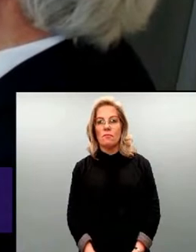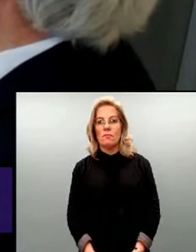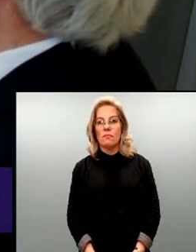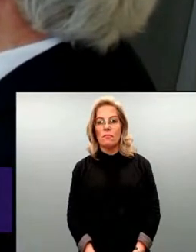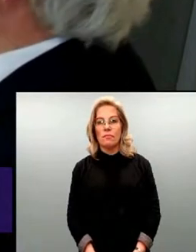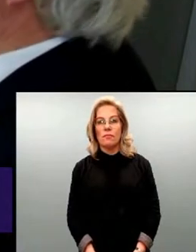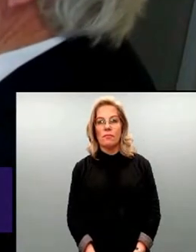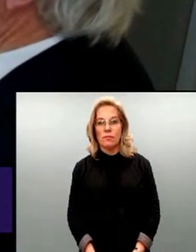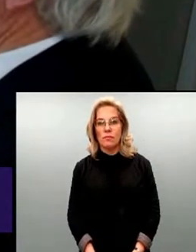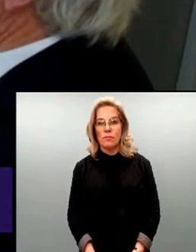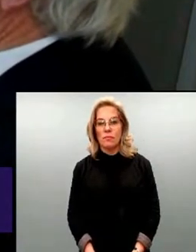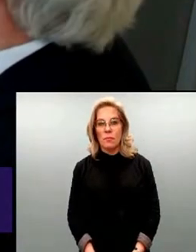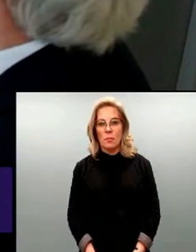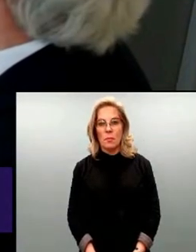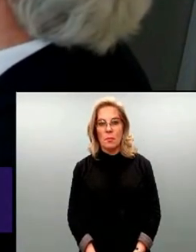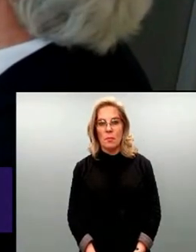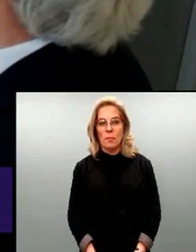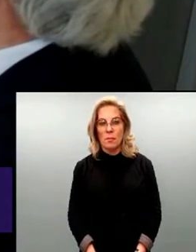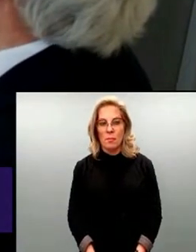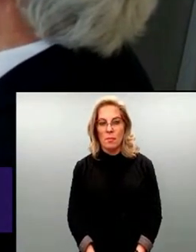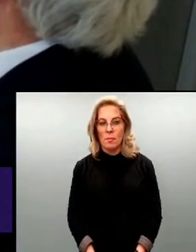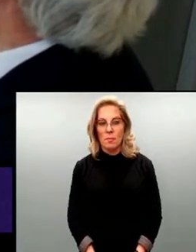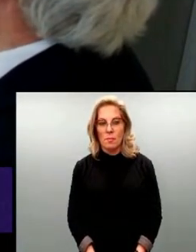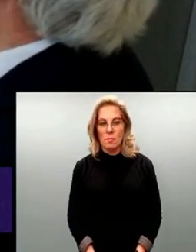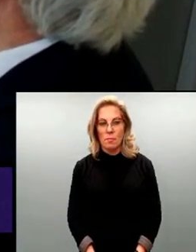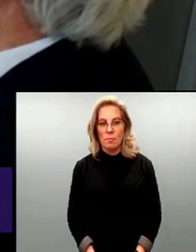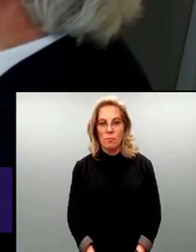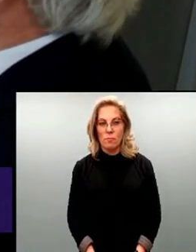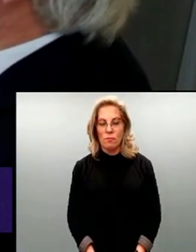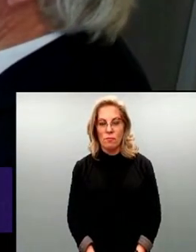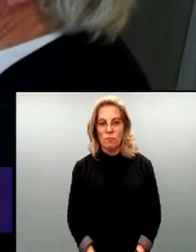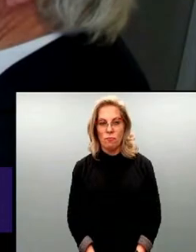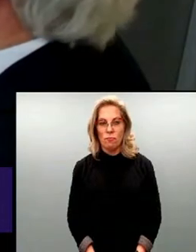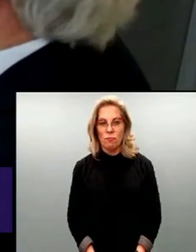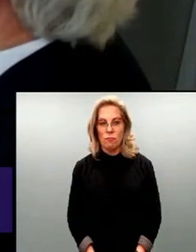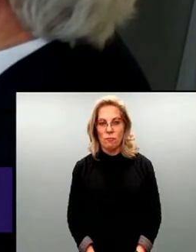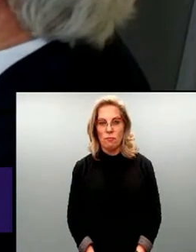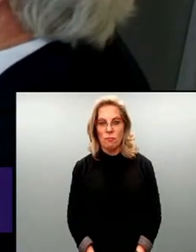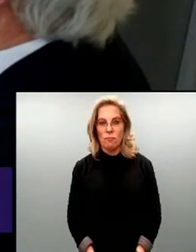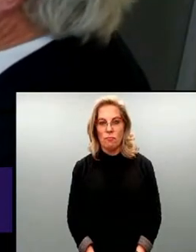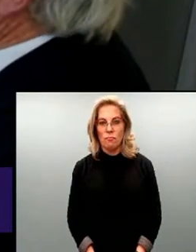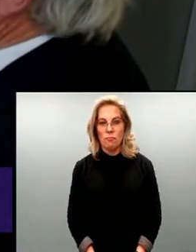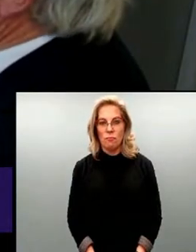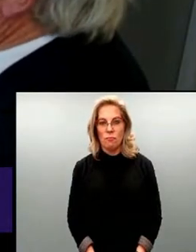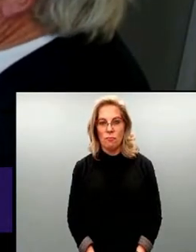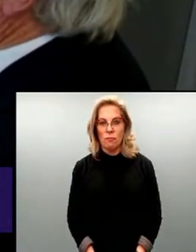assistance. They get enough information to make sure that their cellmate who can hear won't panic in that situation.